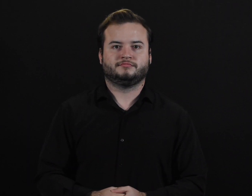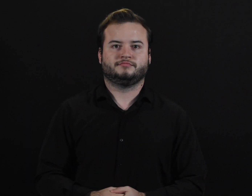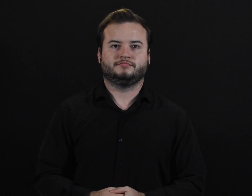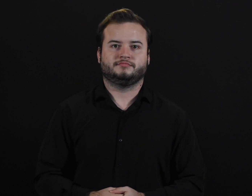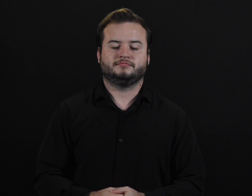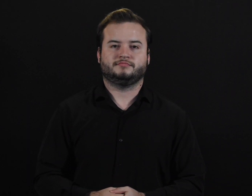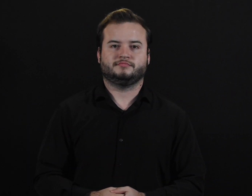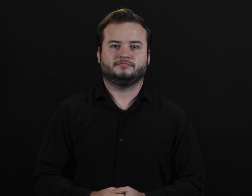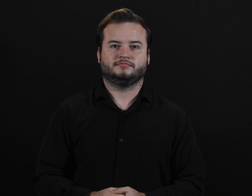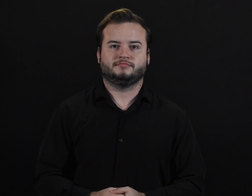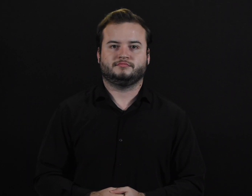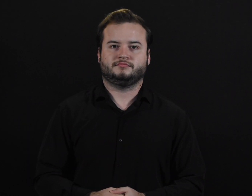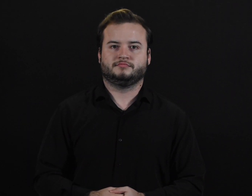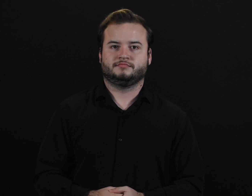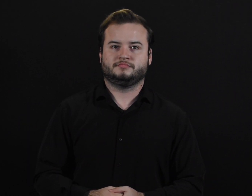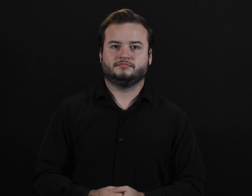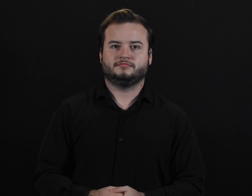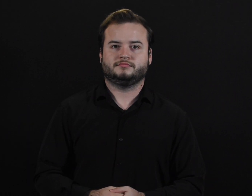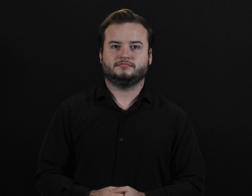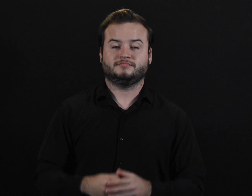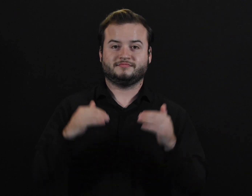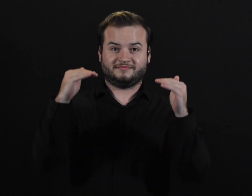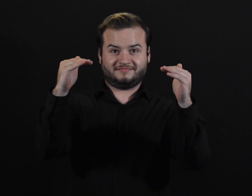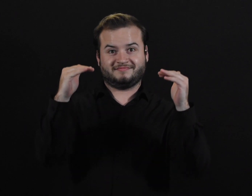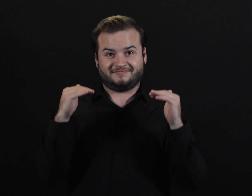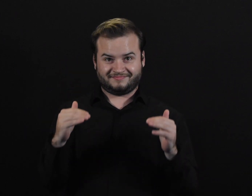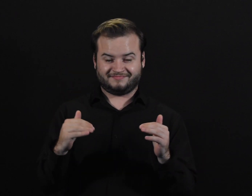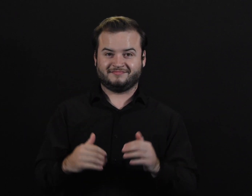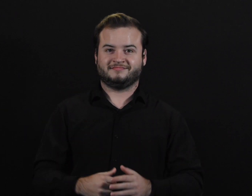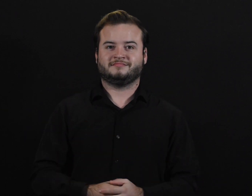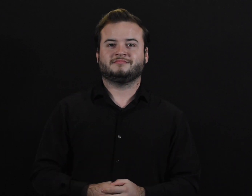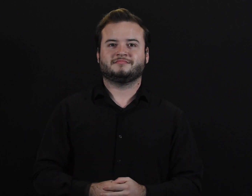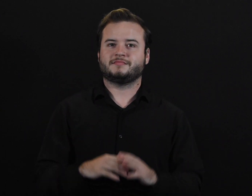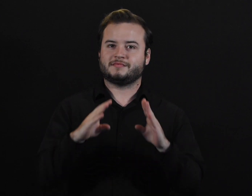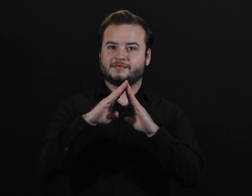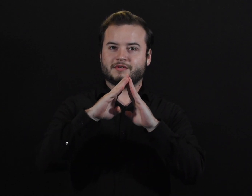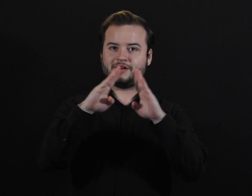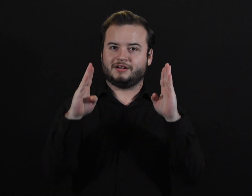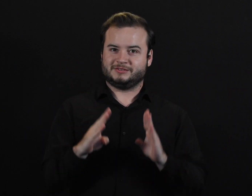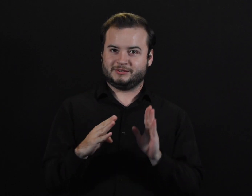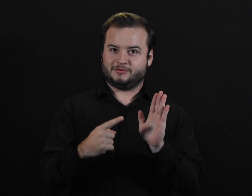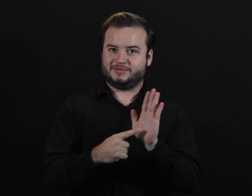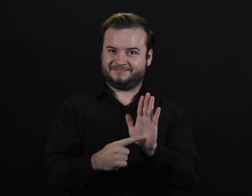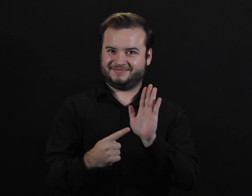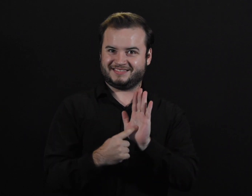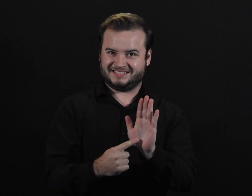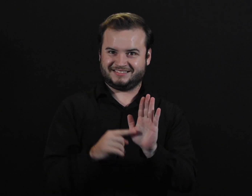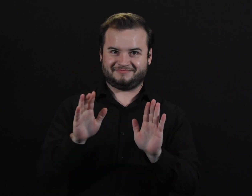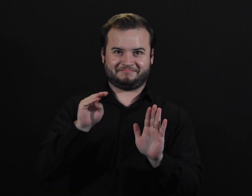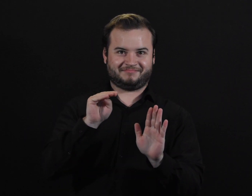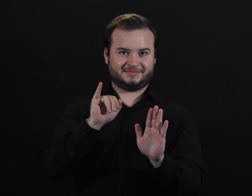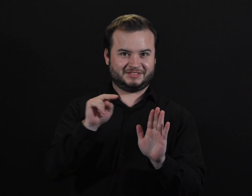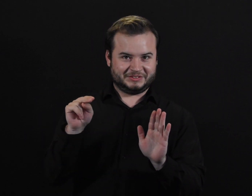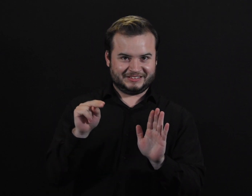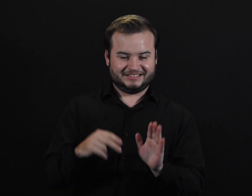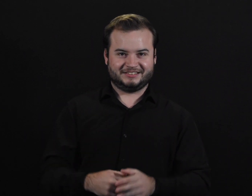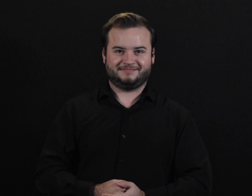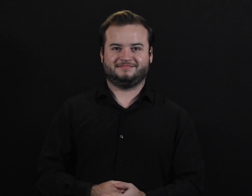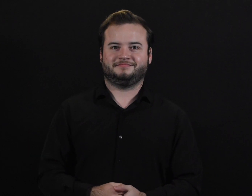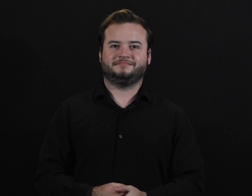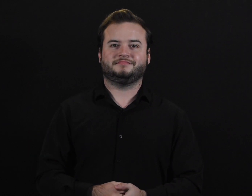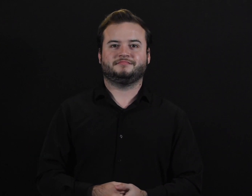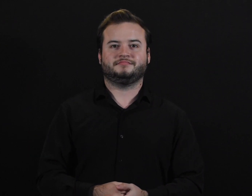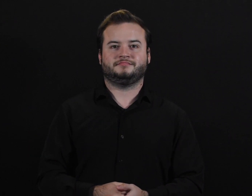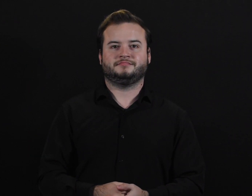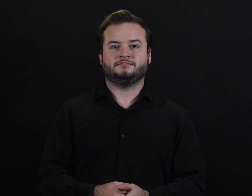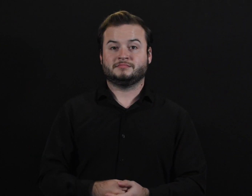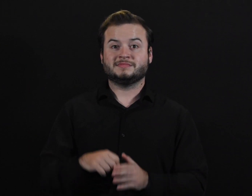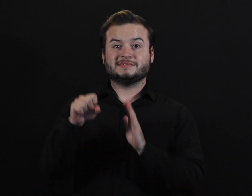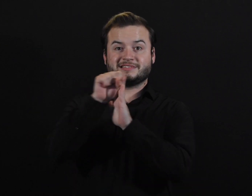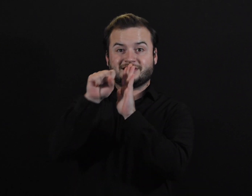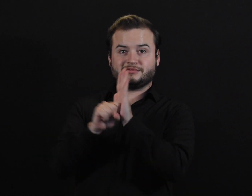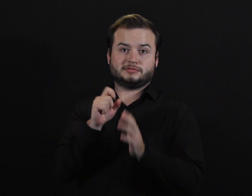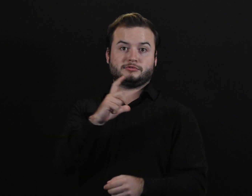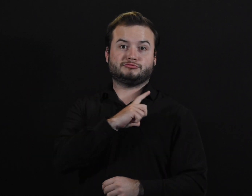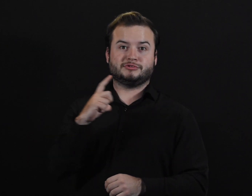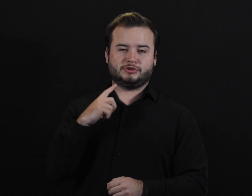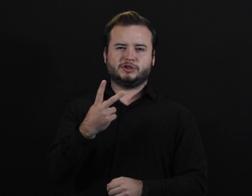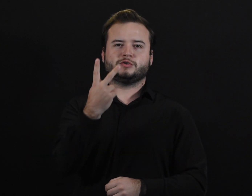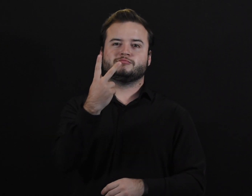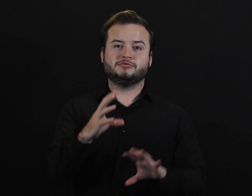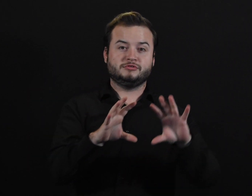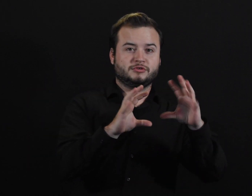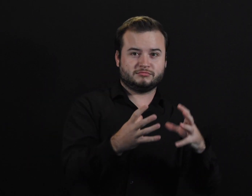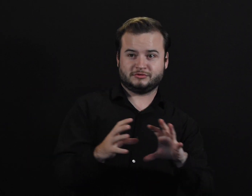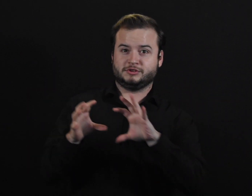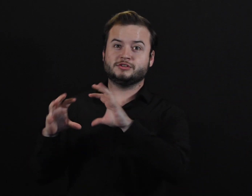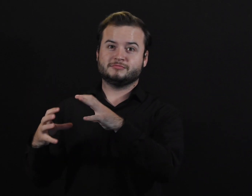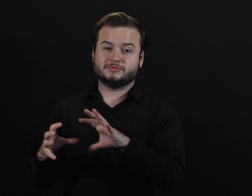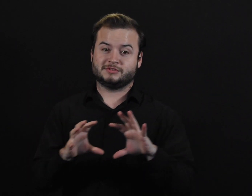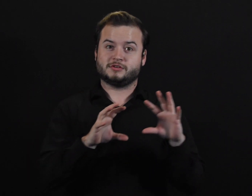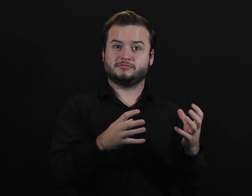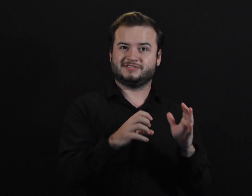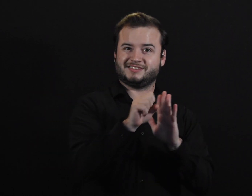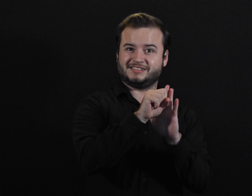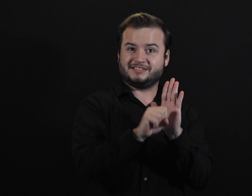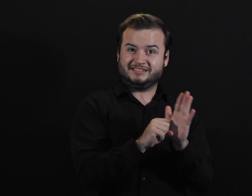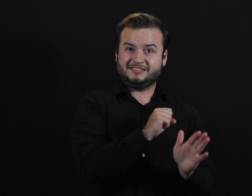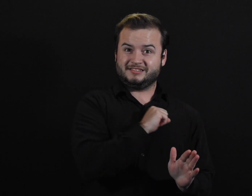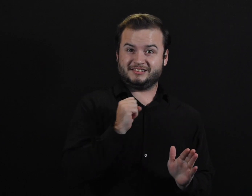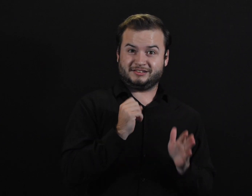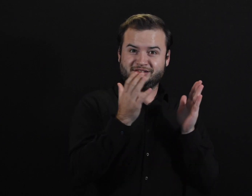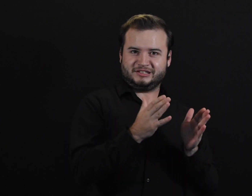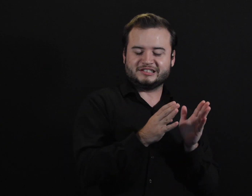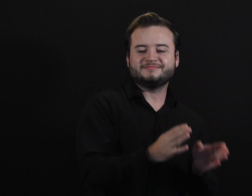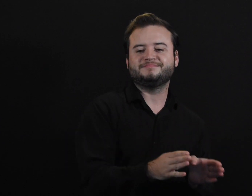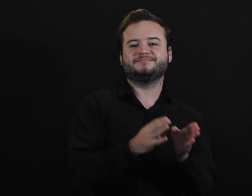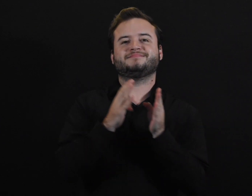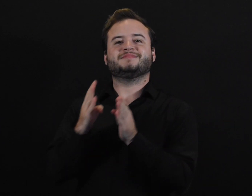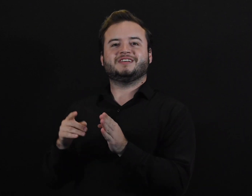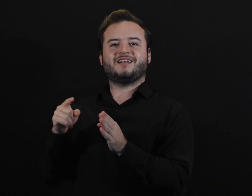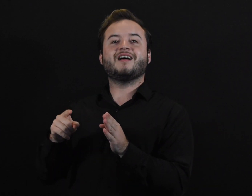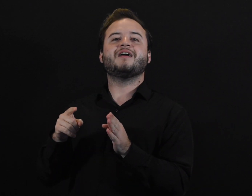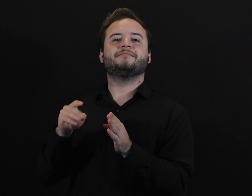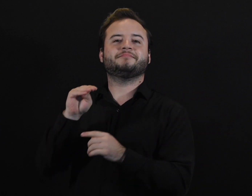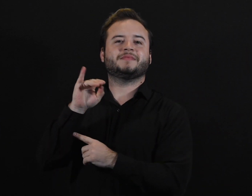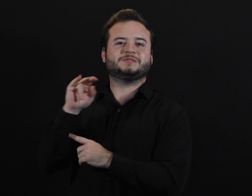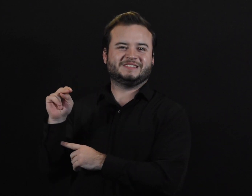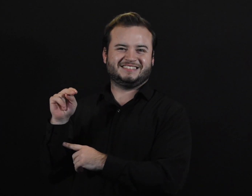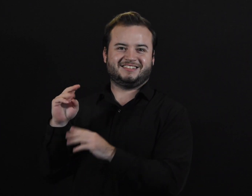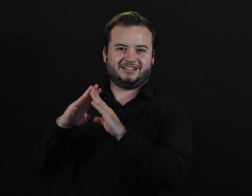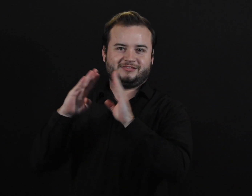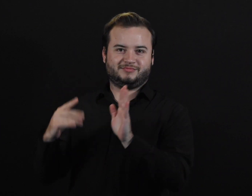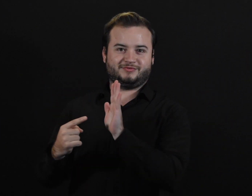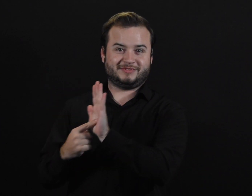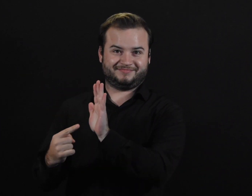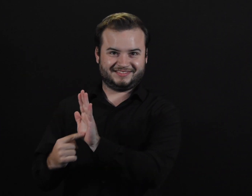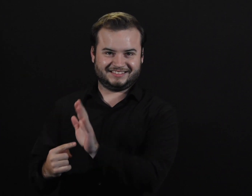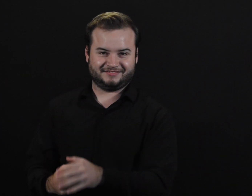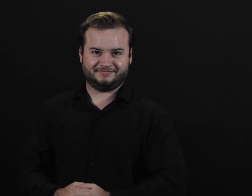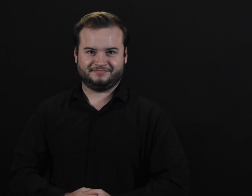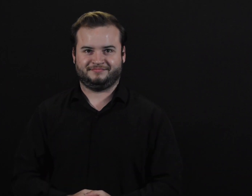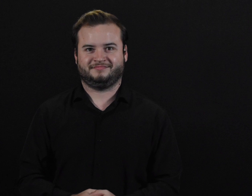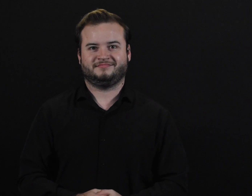MN House of Representatives is one of two chambers of the state legislature.